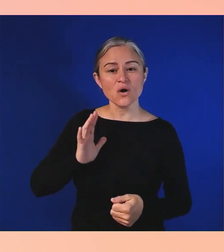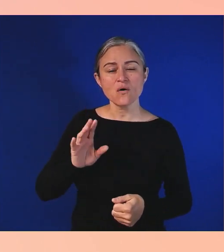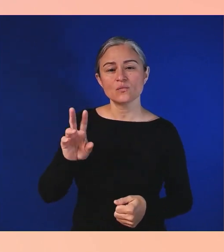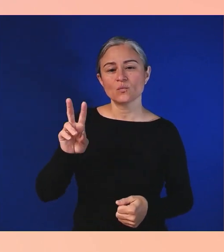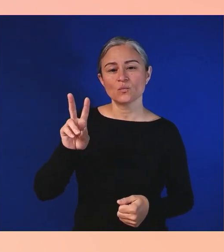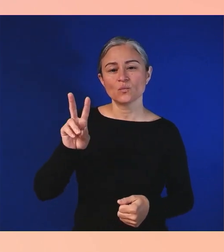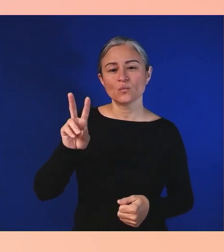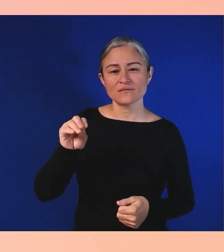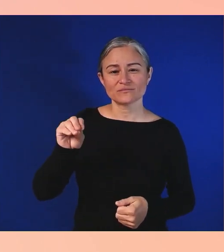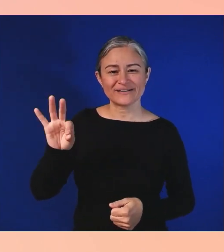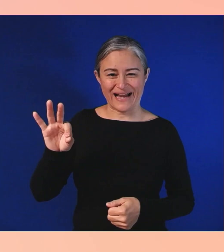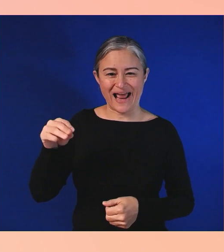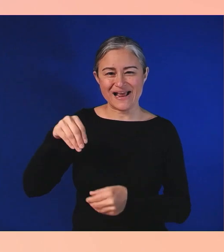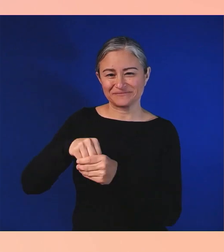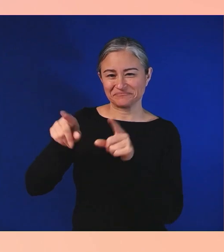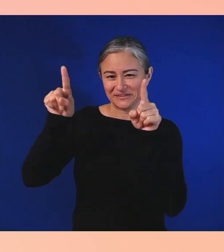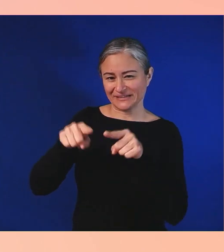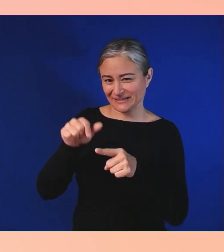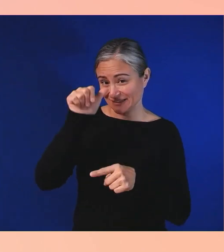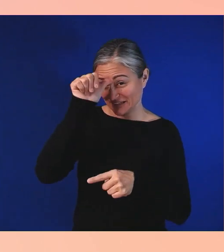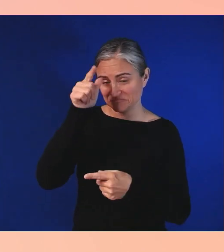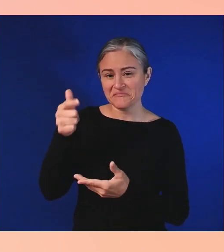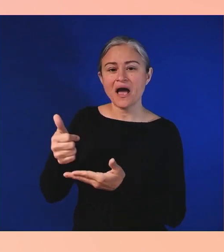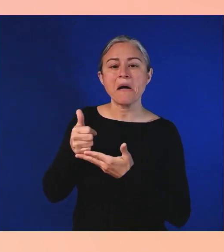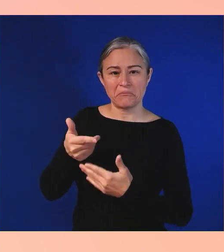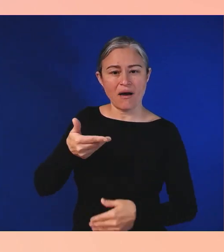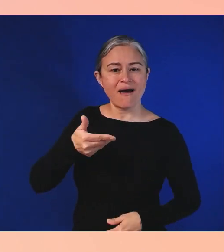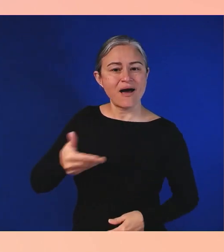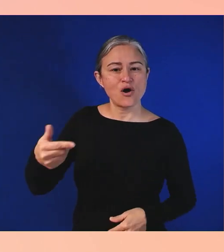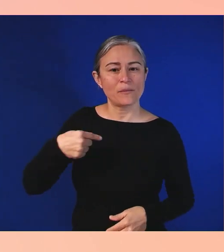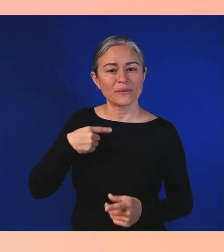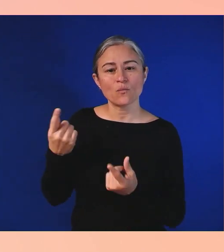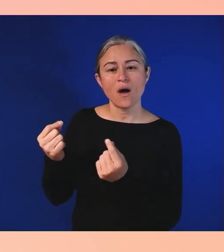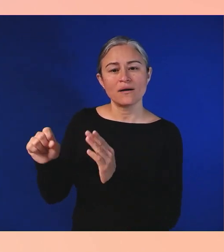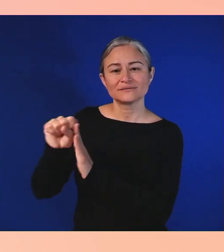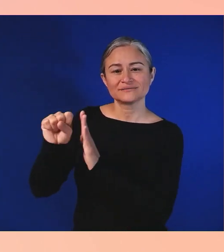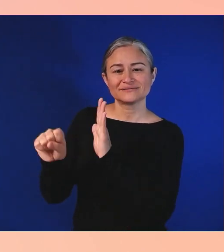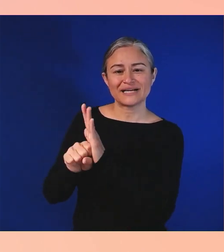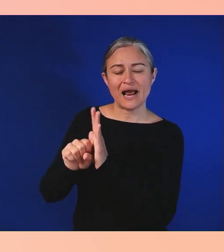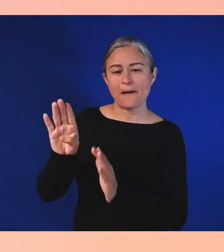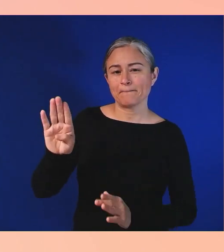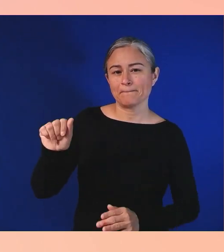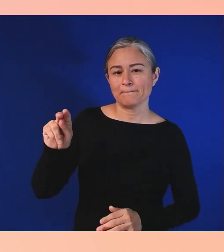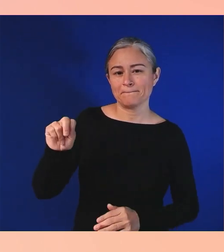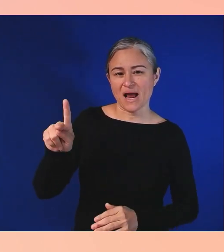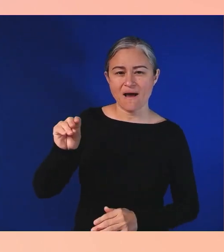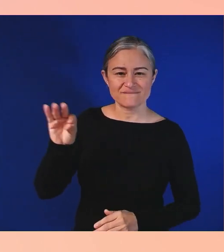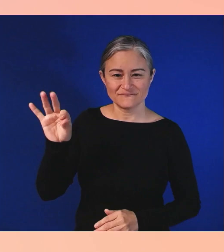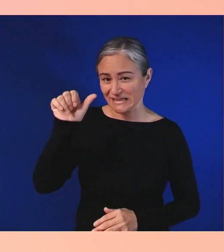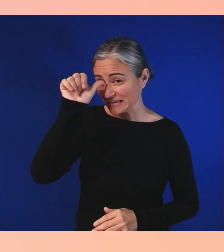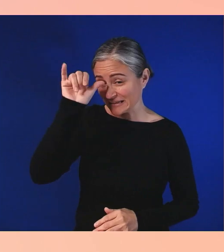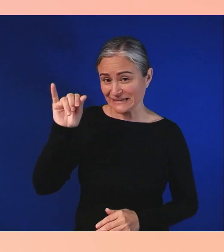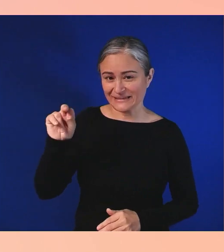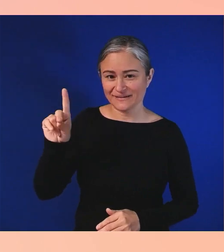State Bank of India in the department called Digital and Transaction Banking.